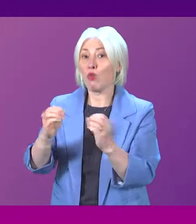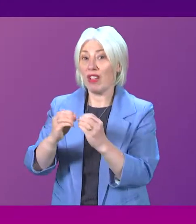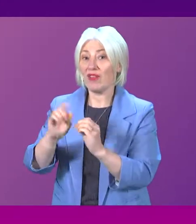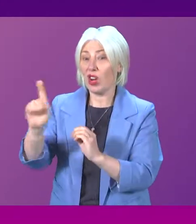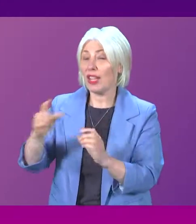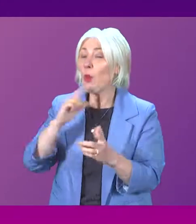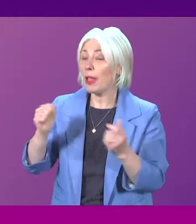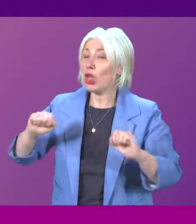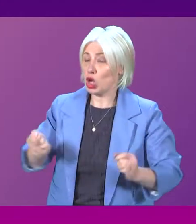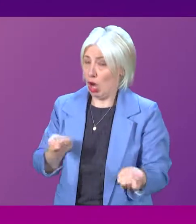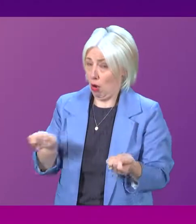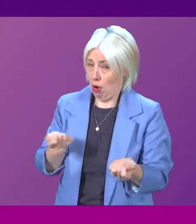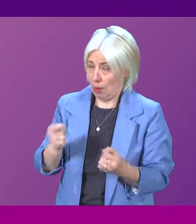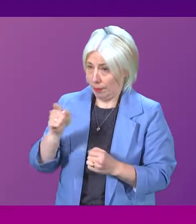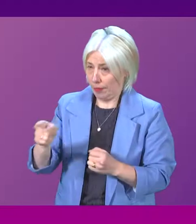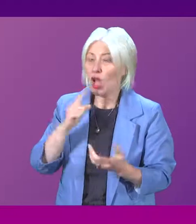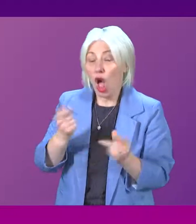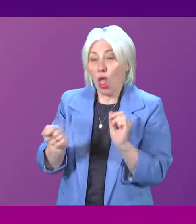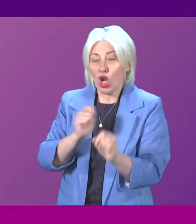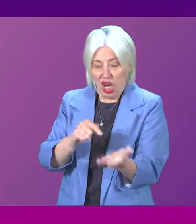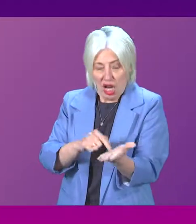Specifically, that change will require the inquiry